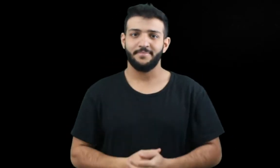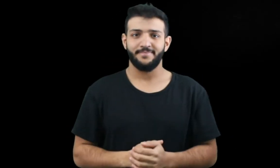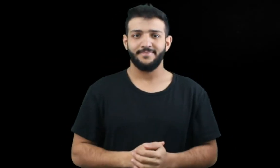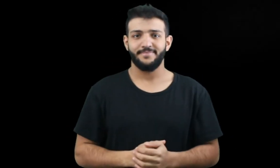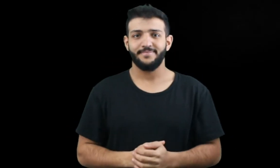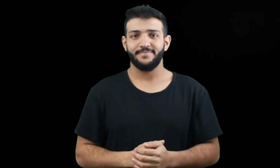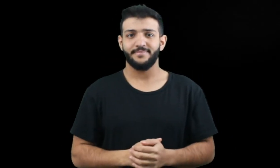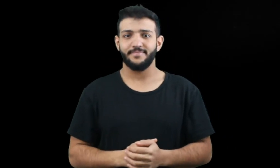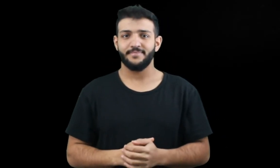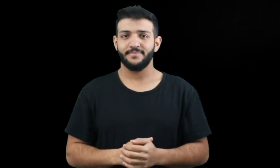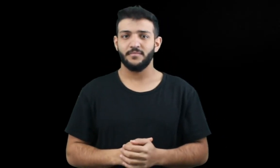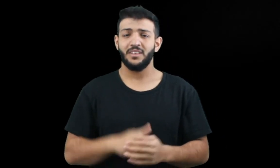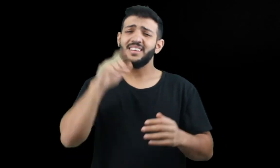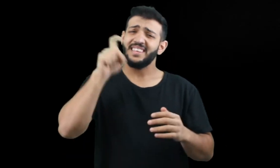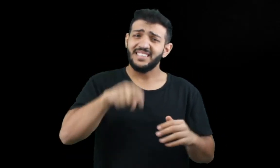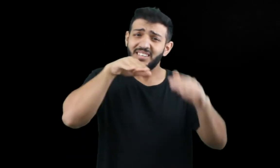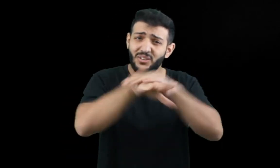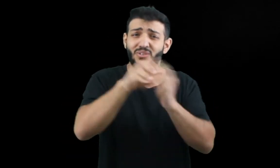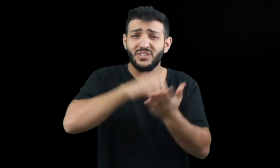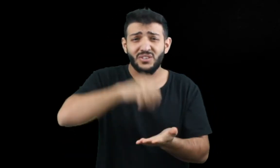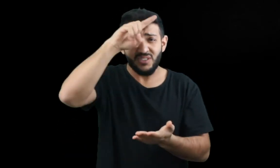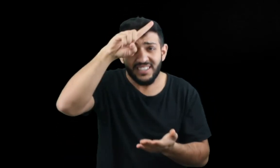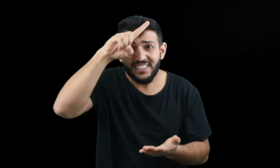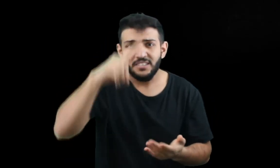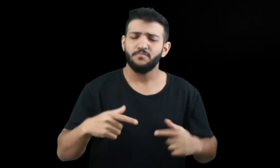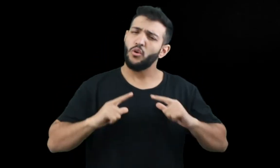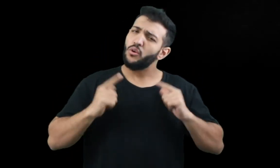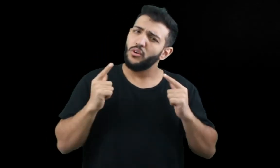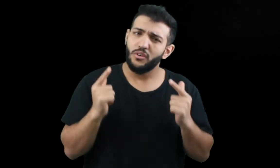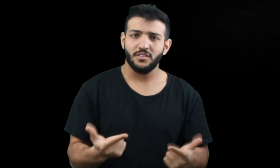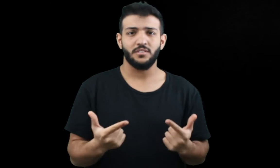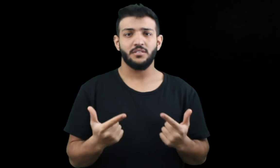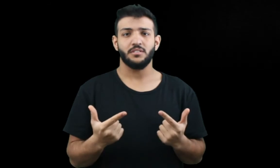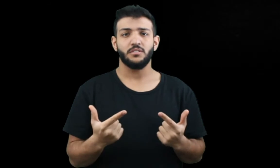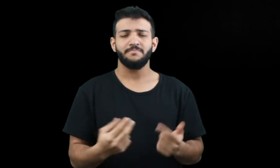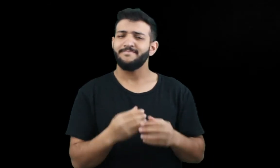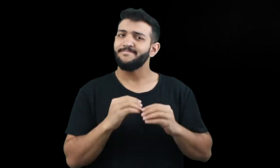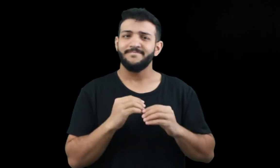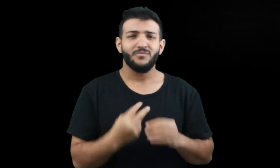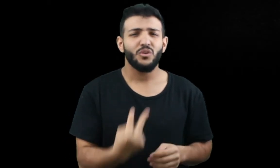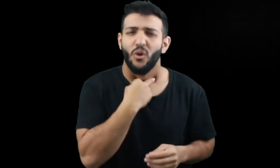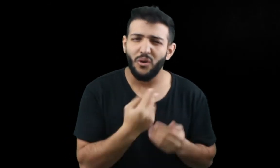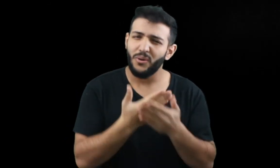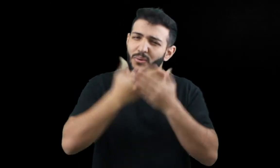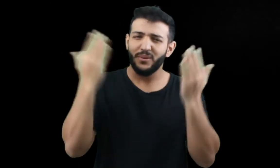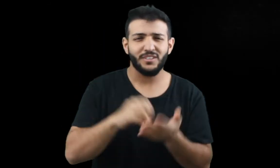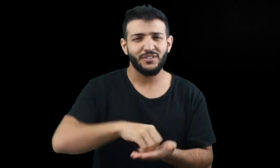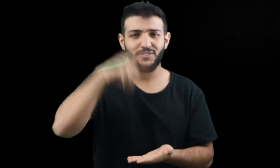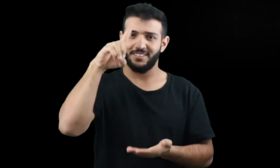My emphatic recommendation is that you allow us to start our education early. Don't waste time.